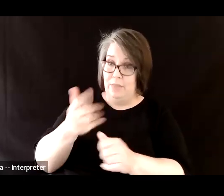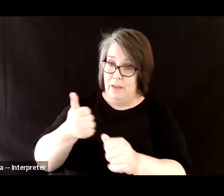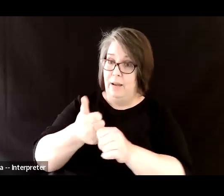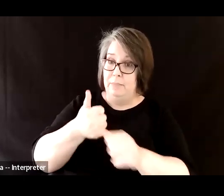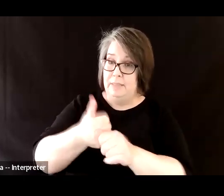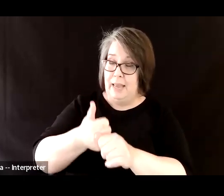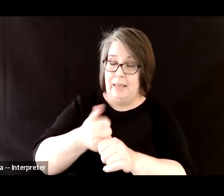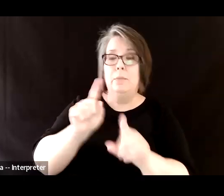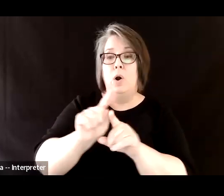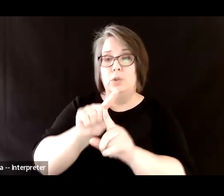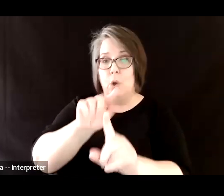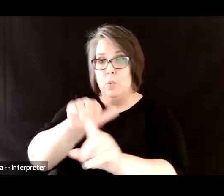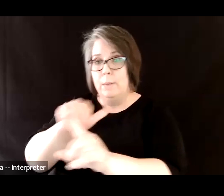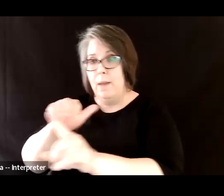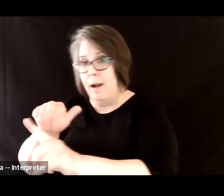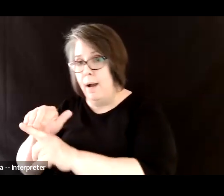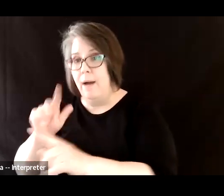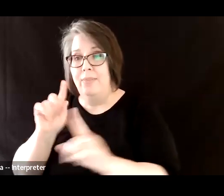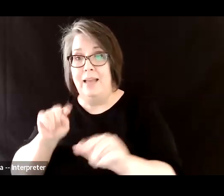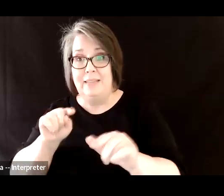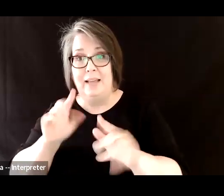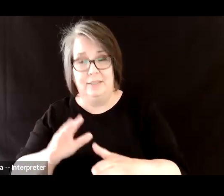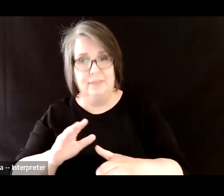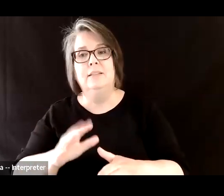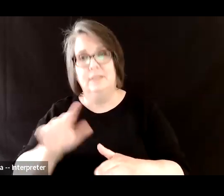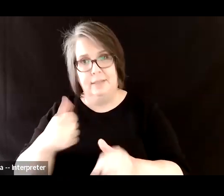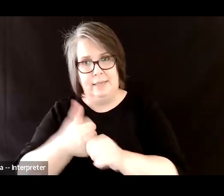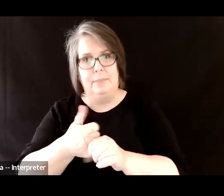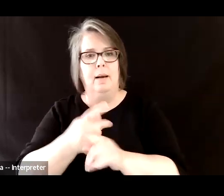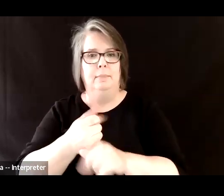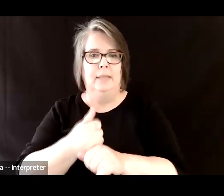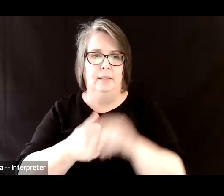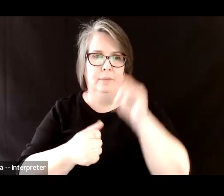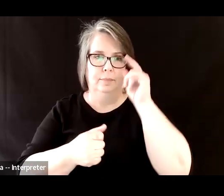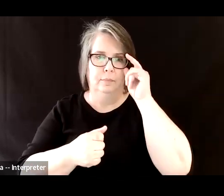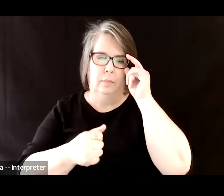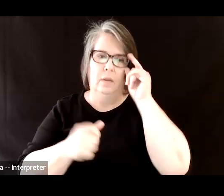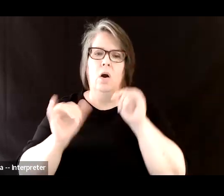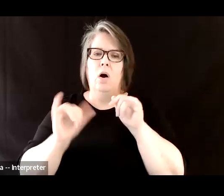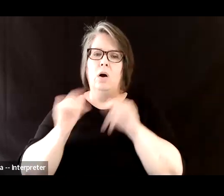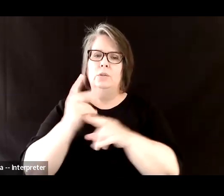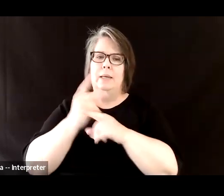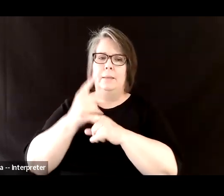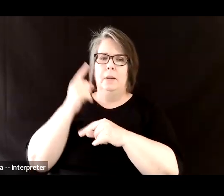your intent these whatever platform you are on to remind them to keep things updated. Also keep in mind depending on